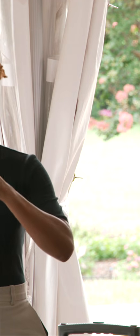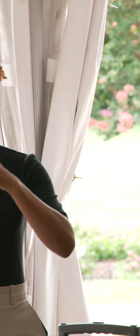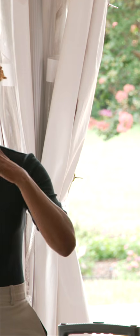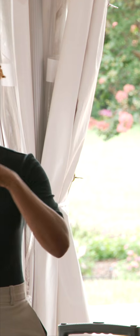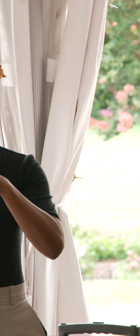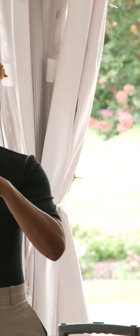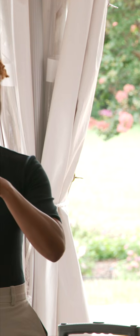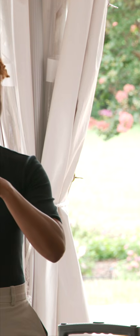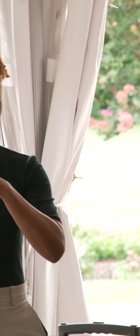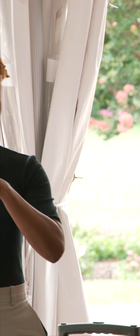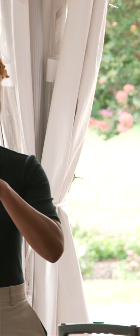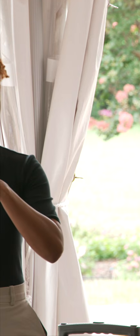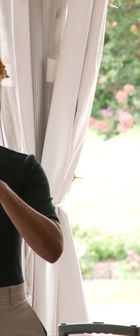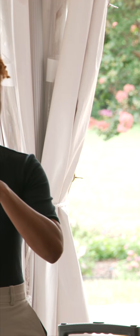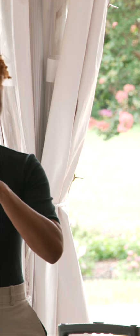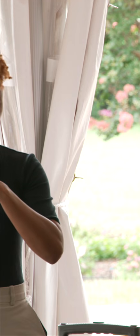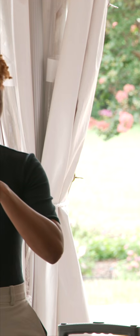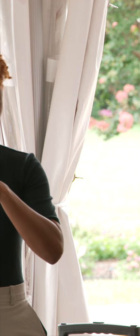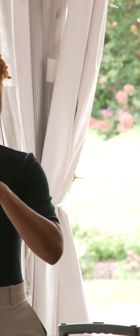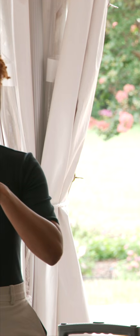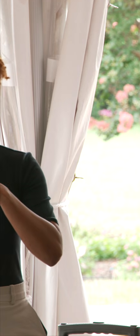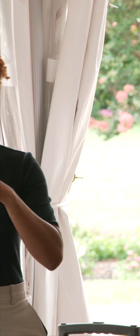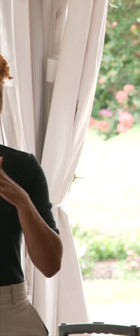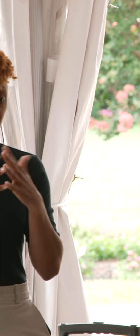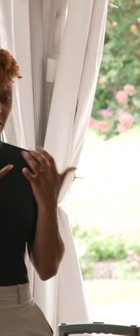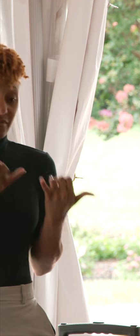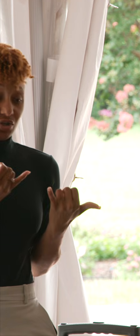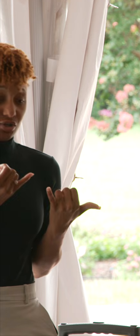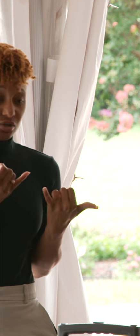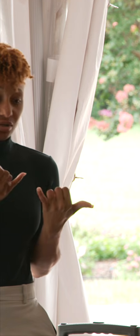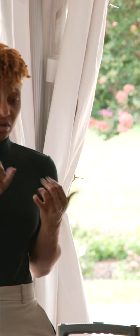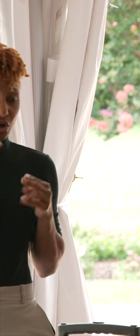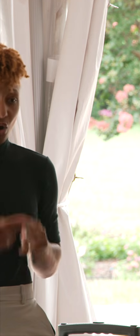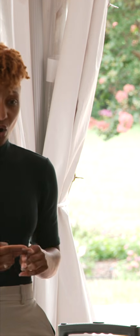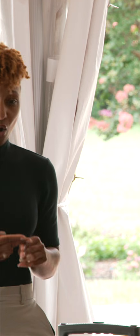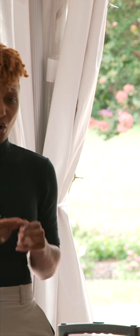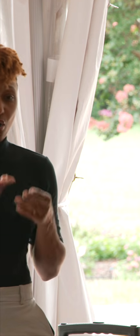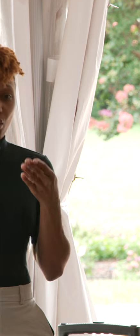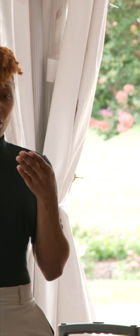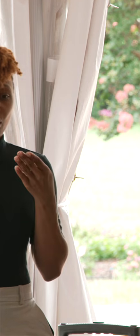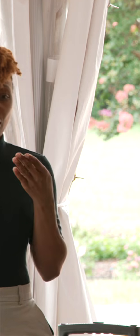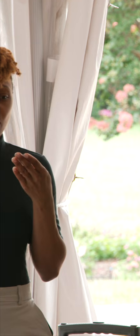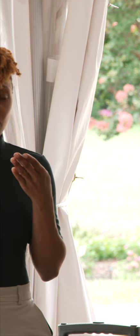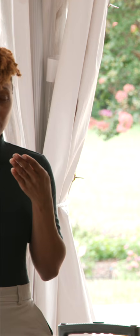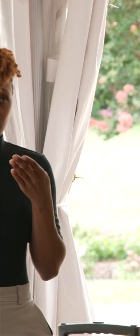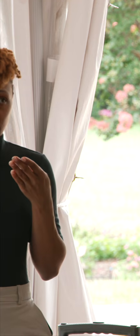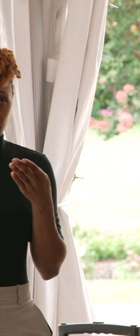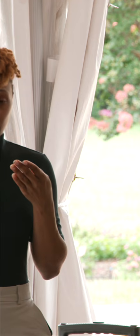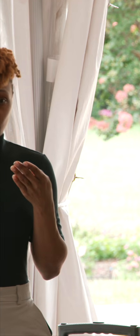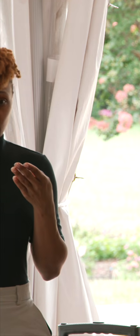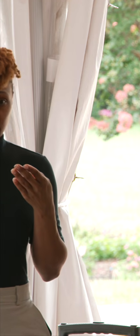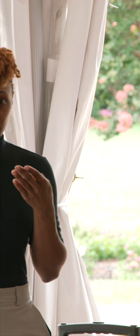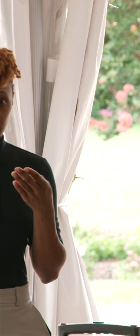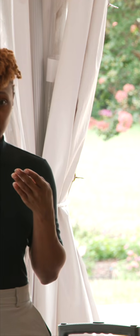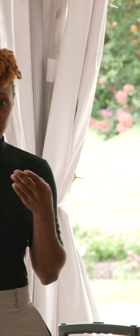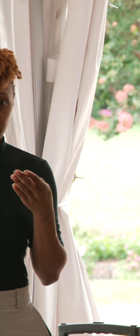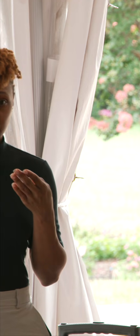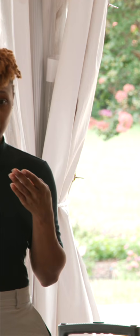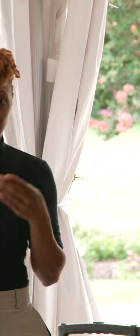called the United States Public Health Service Study of Untreated Syphilis in the Negro Male